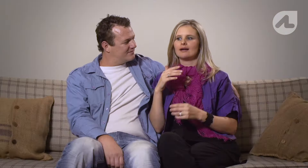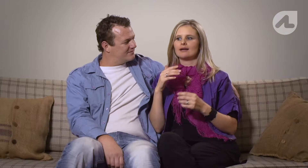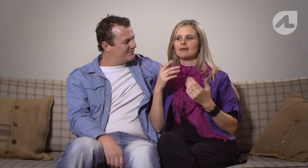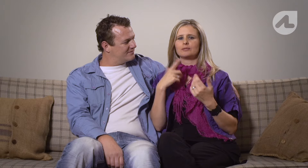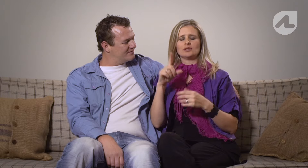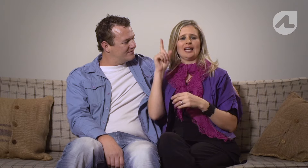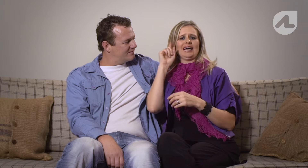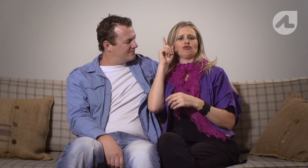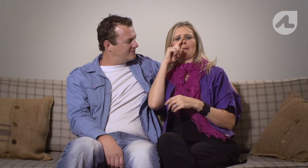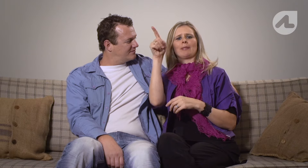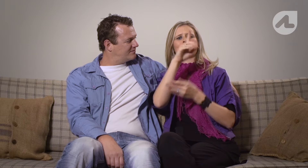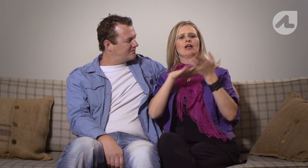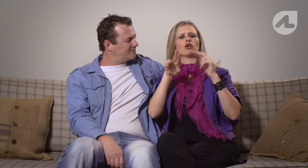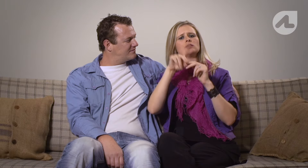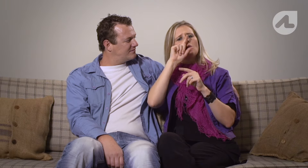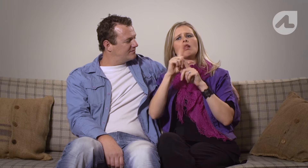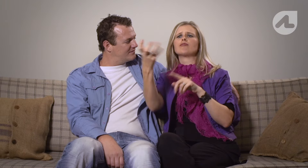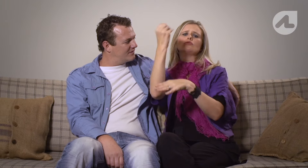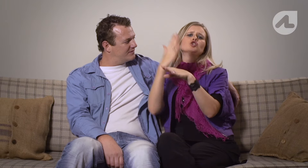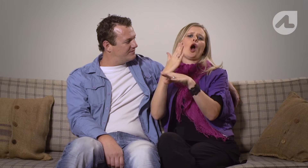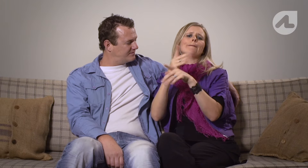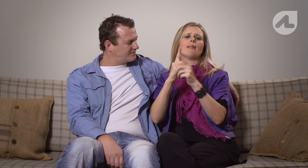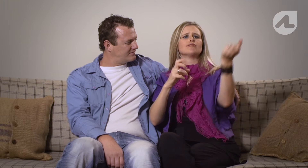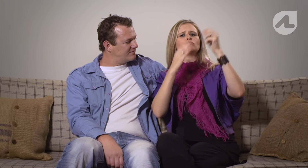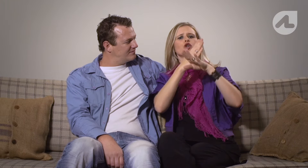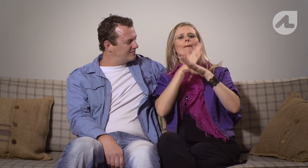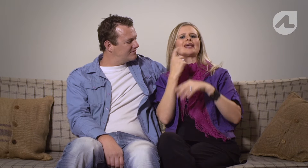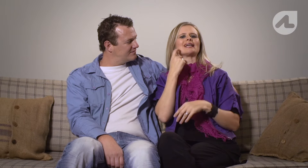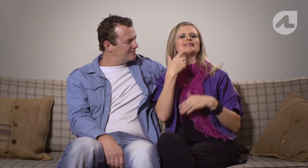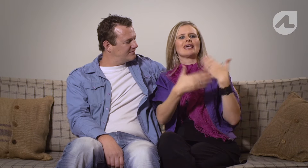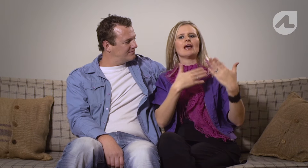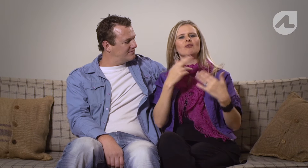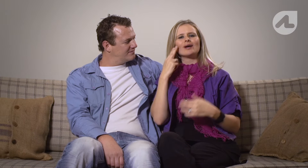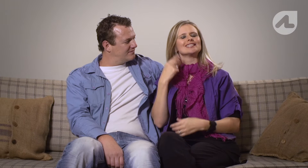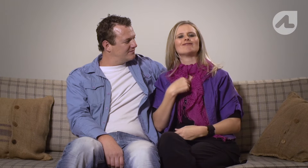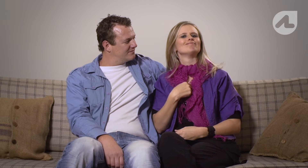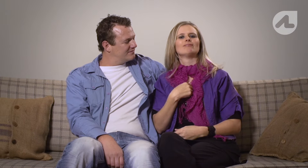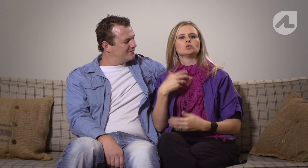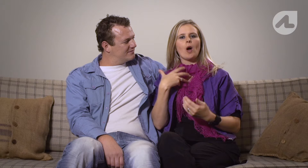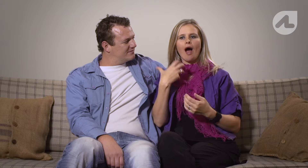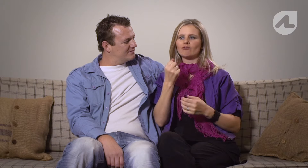With hearing parents out there you can get a job quite easily, but for deaf parents it's a lot more difficult.